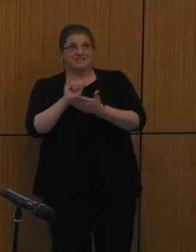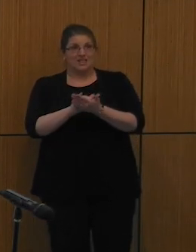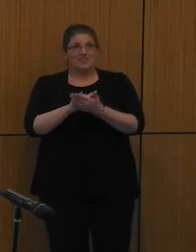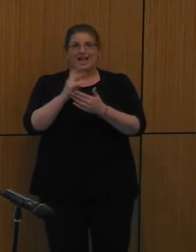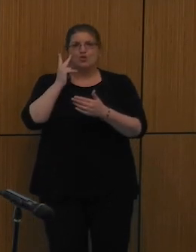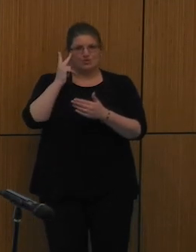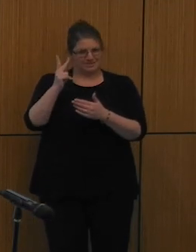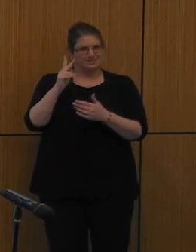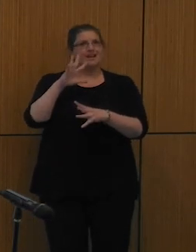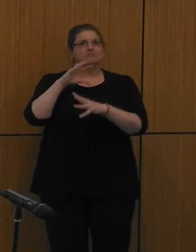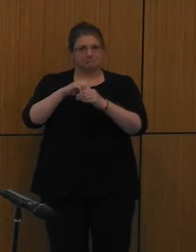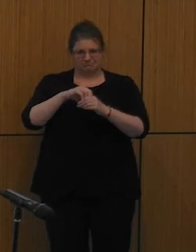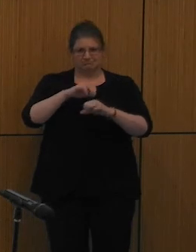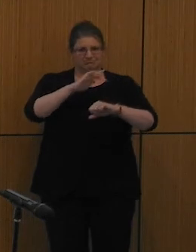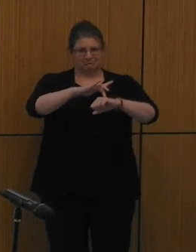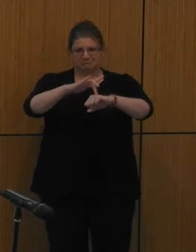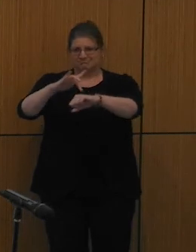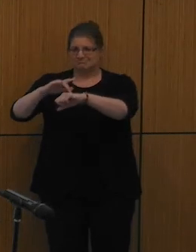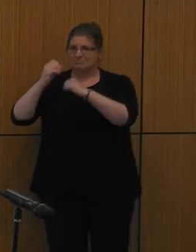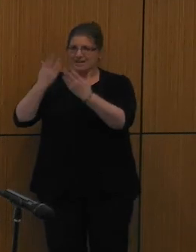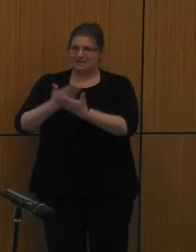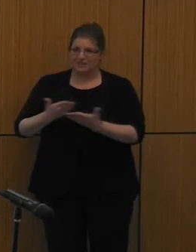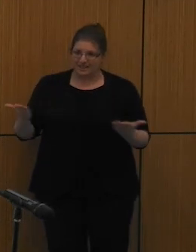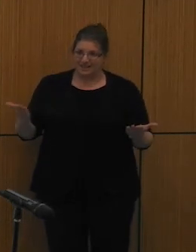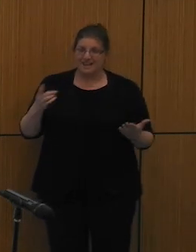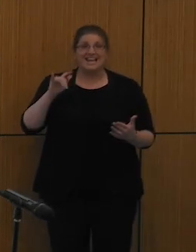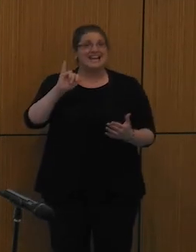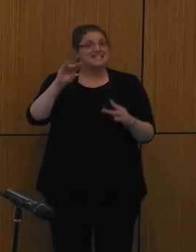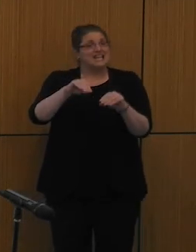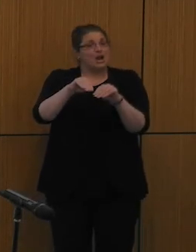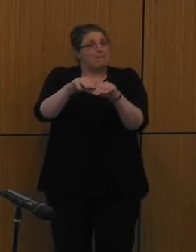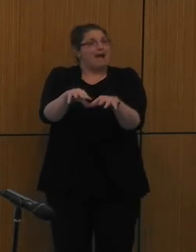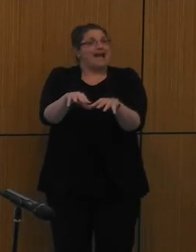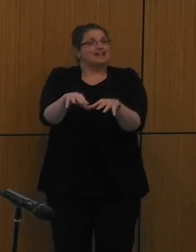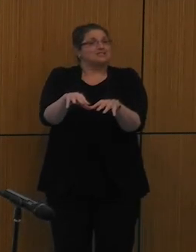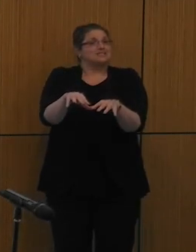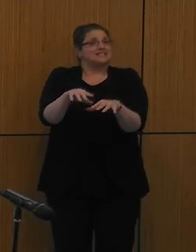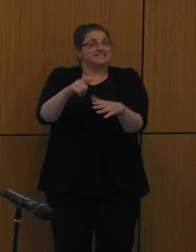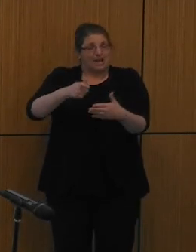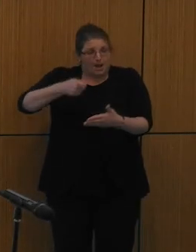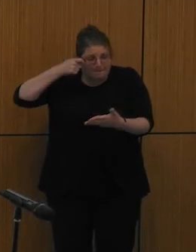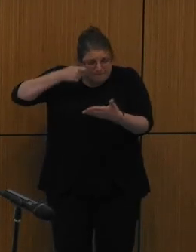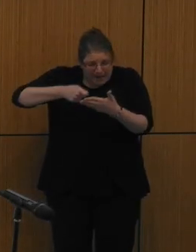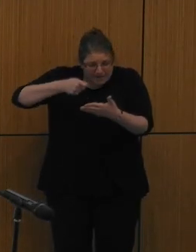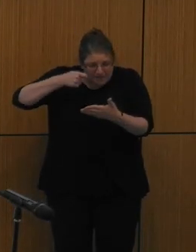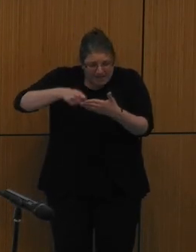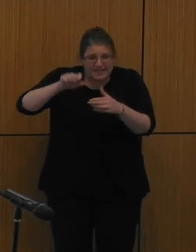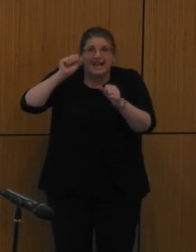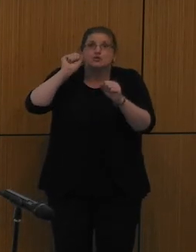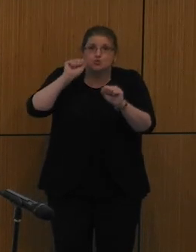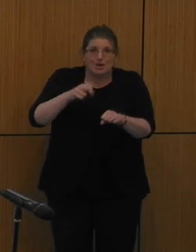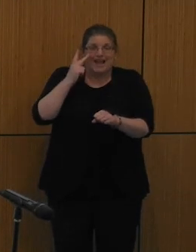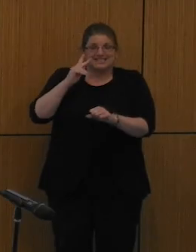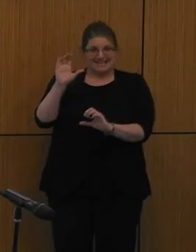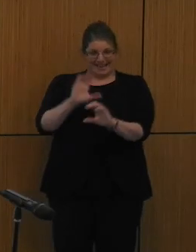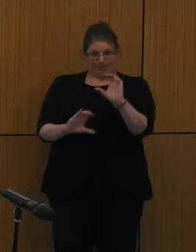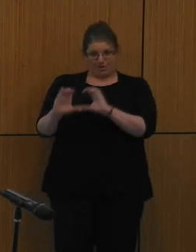It I said it's like a magic, microscope that or magnifying glass. You can see what chemicals are there, which you might be able to see. Your formulas